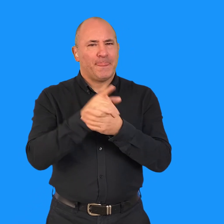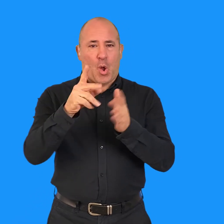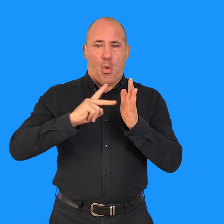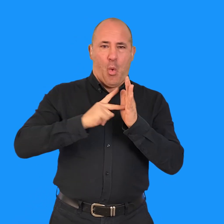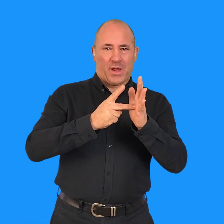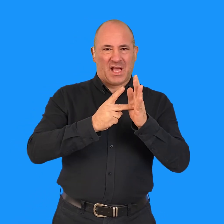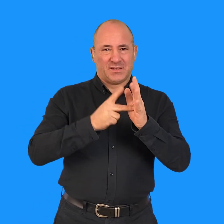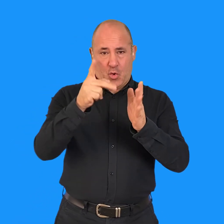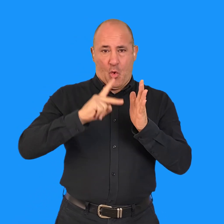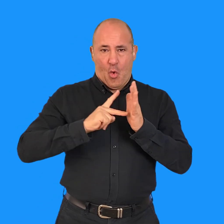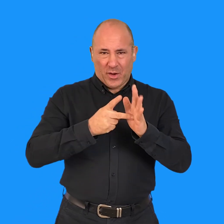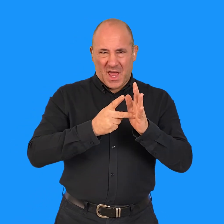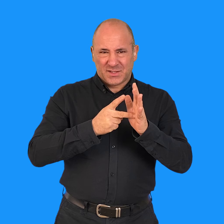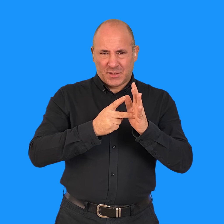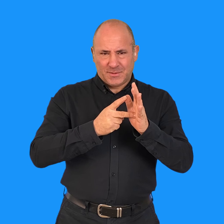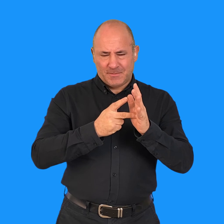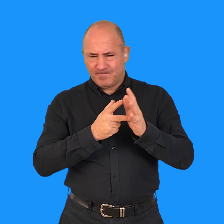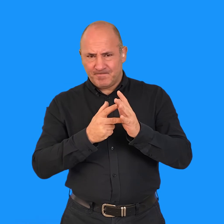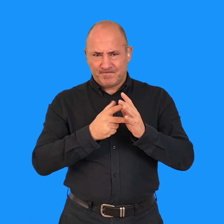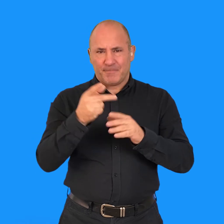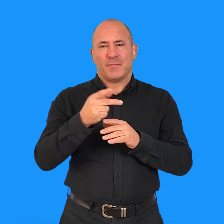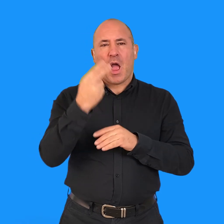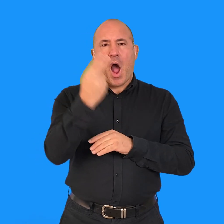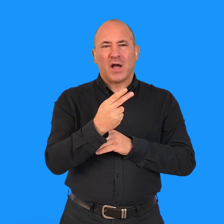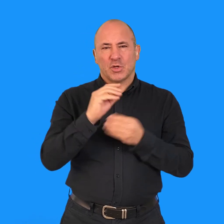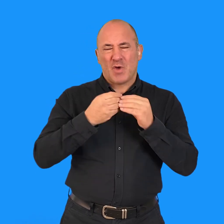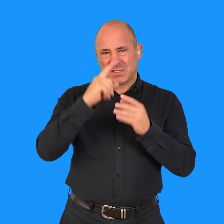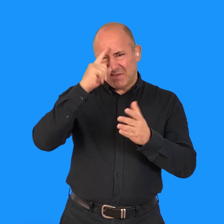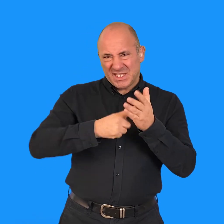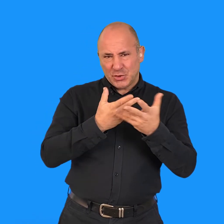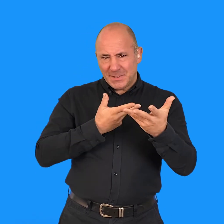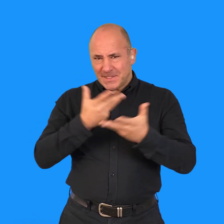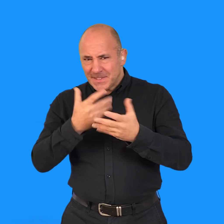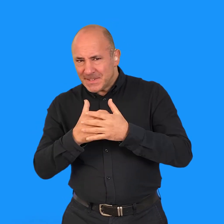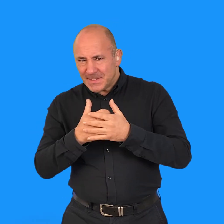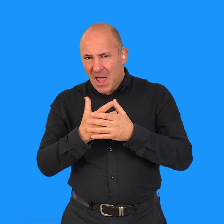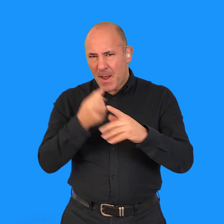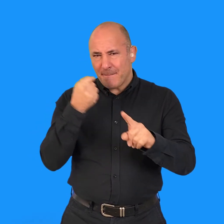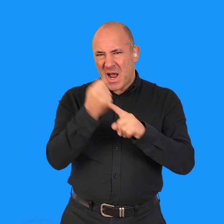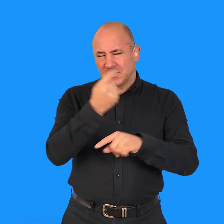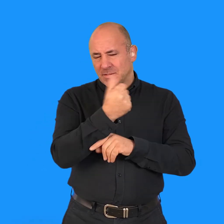How does the organizational... Can the organization negotiate examples